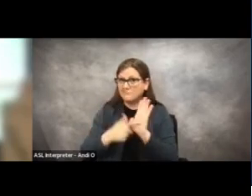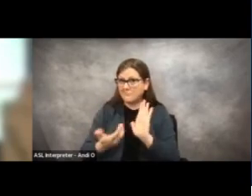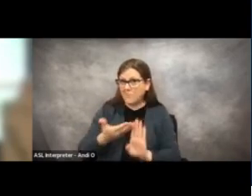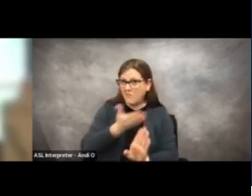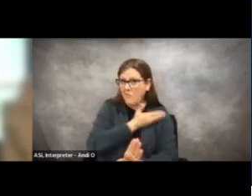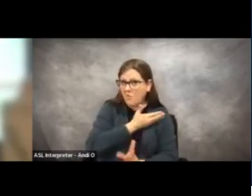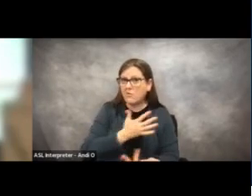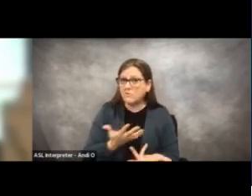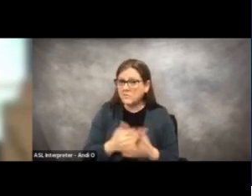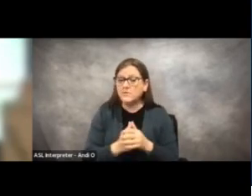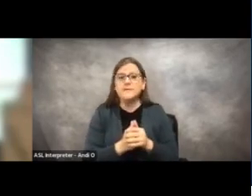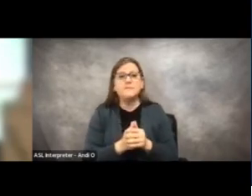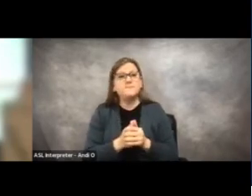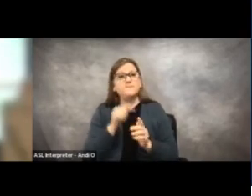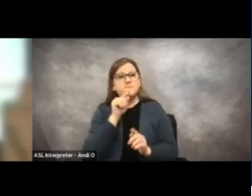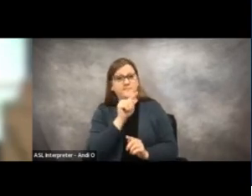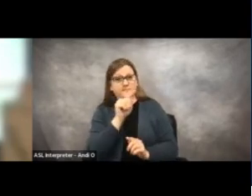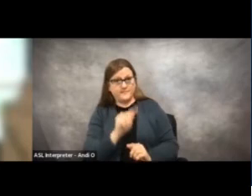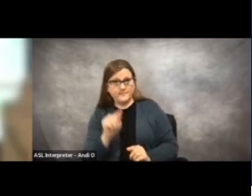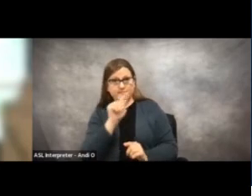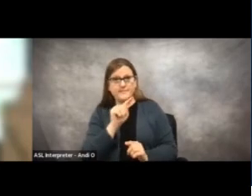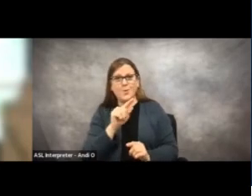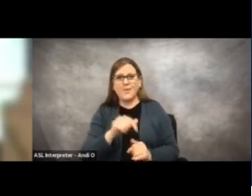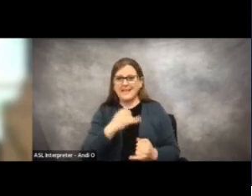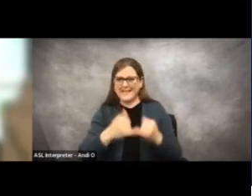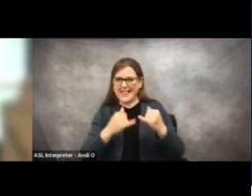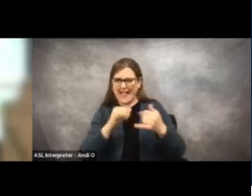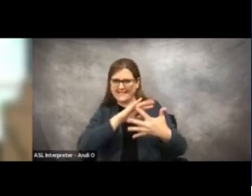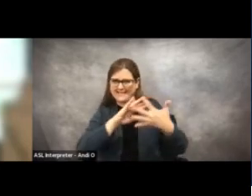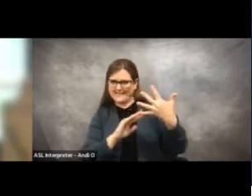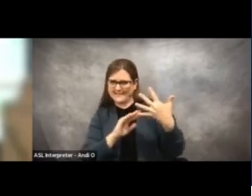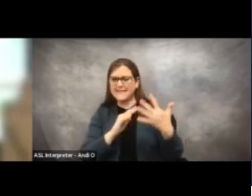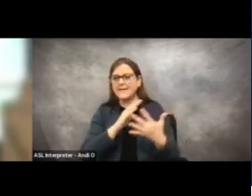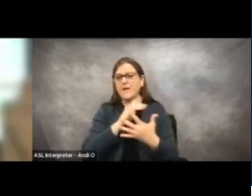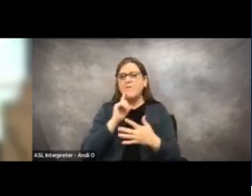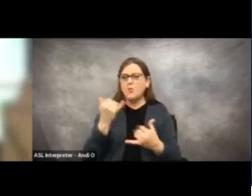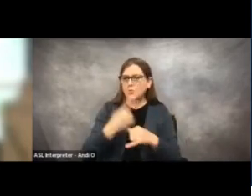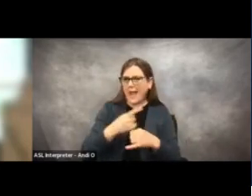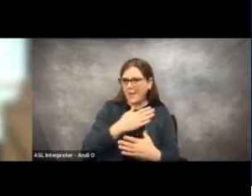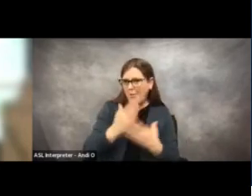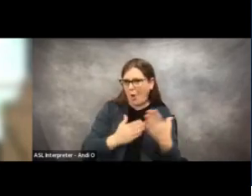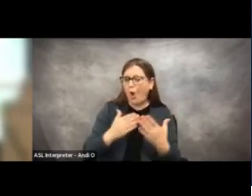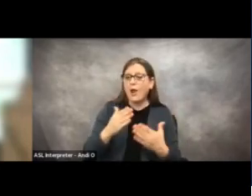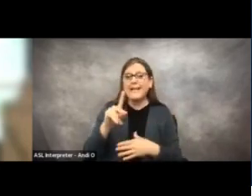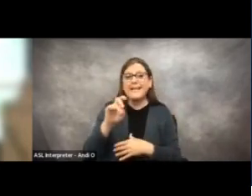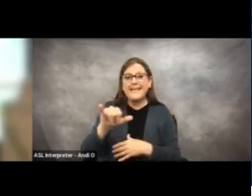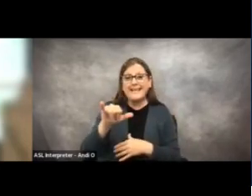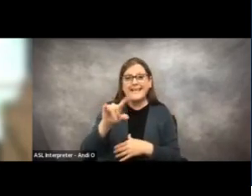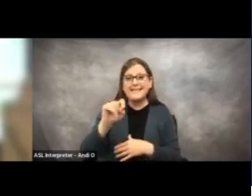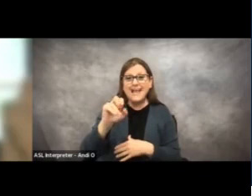here, we're going to land on the last component of our webinar. Today we're going to talk about key takeaways and references. So